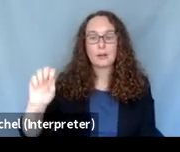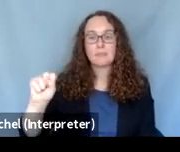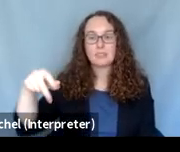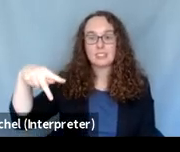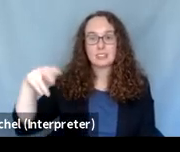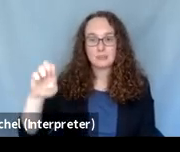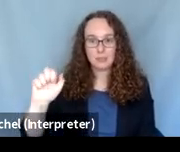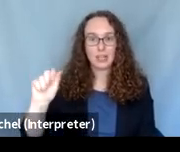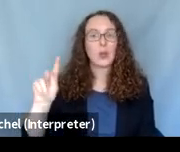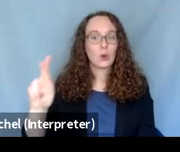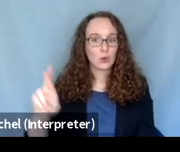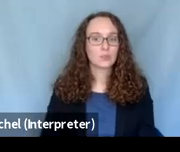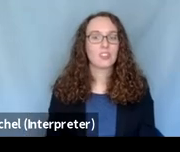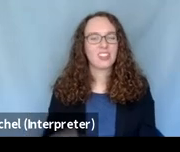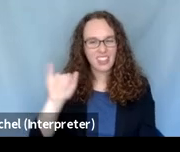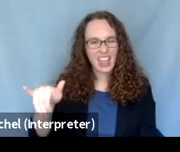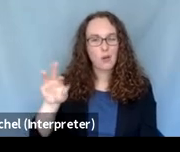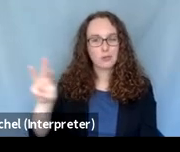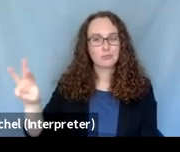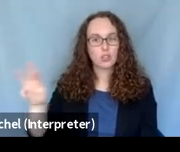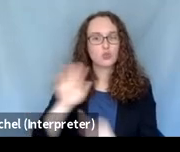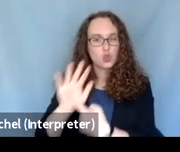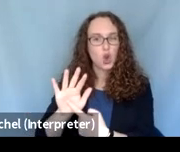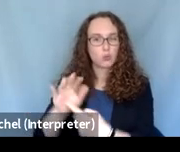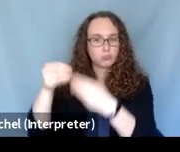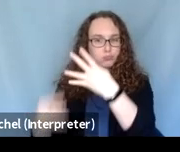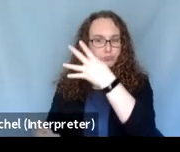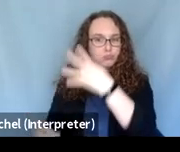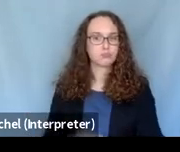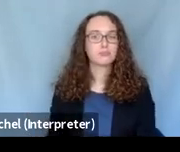Okay let's see, is there any other questions?